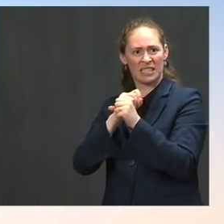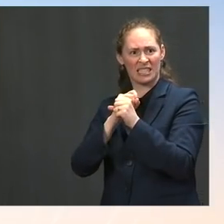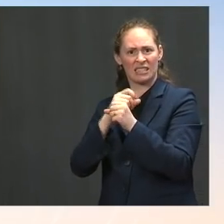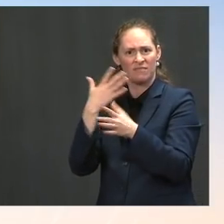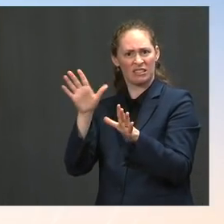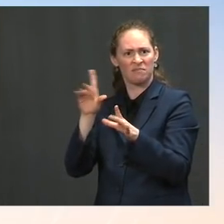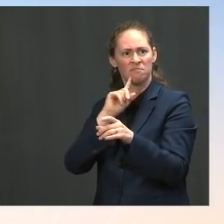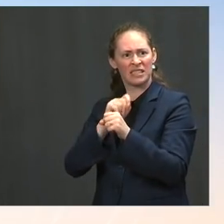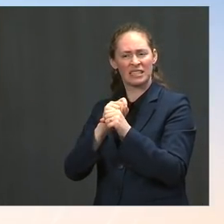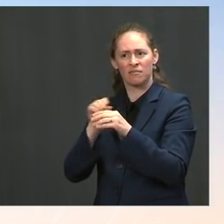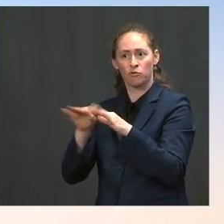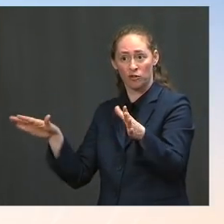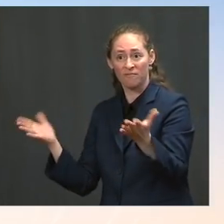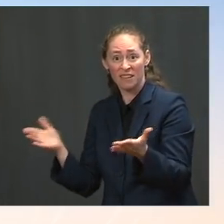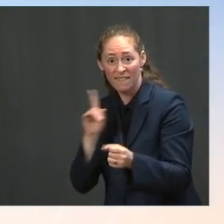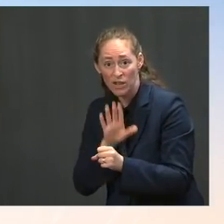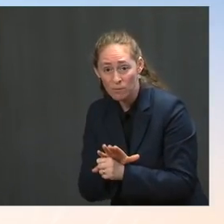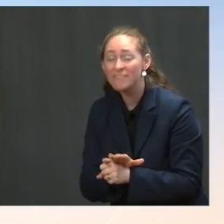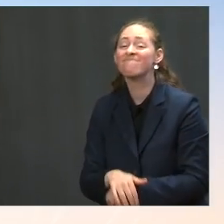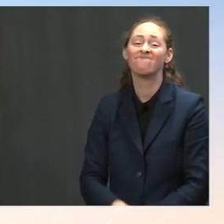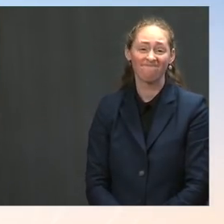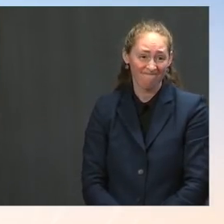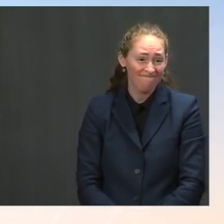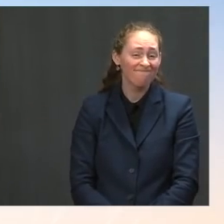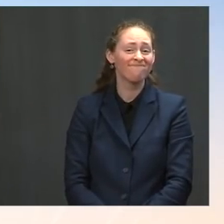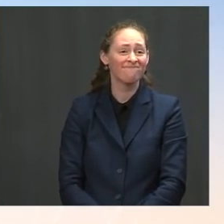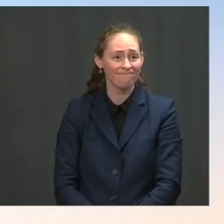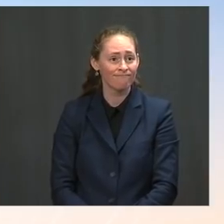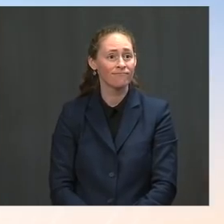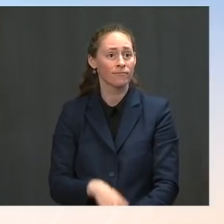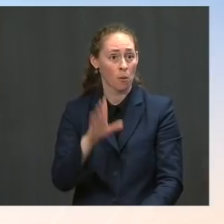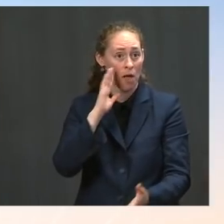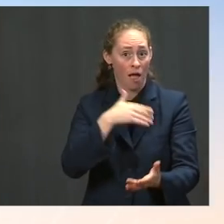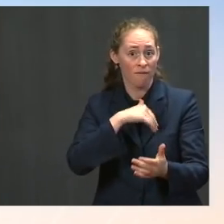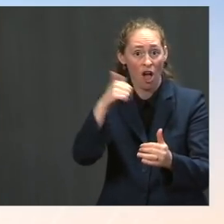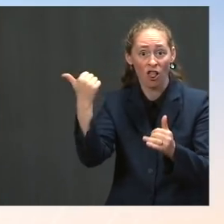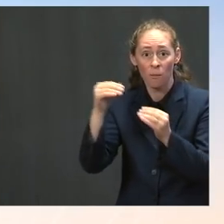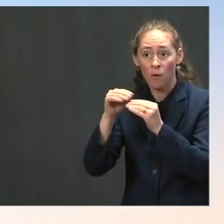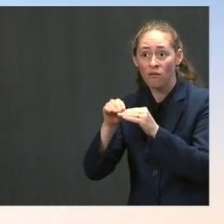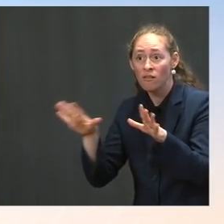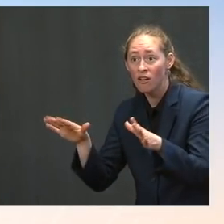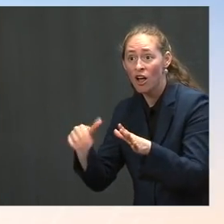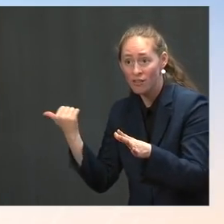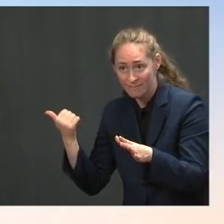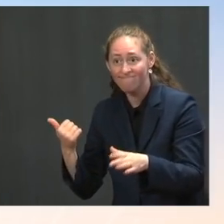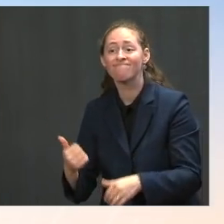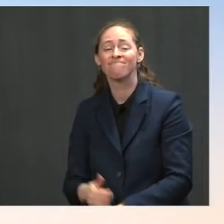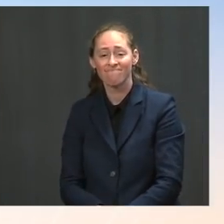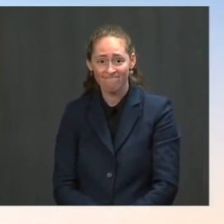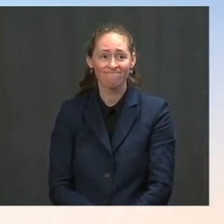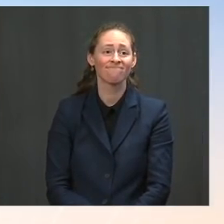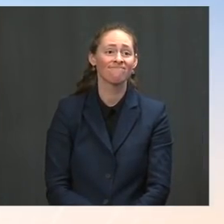The Press: But you're also confirming there have been other breakthrough cases. Ms. Psaki: Yep. The Press: But you had not previously disclosed that there had been.